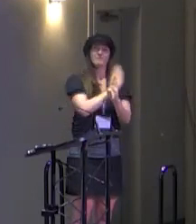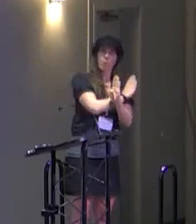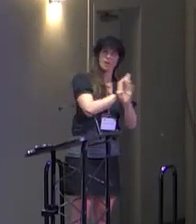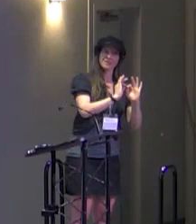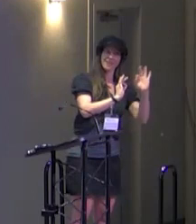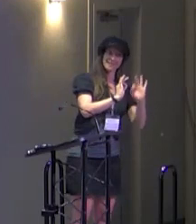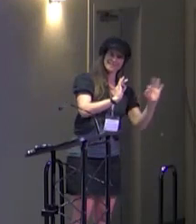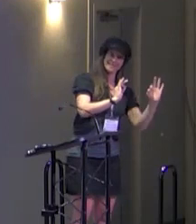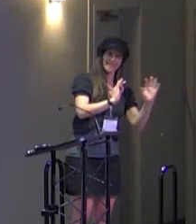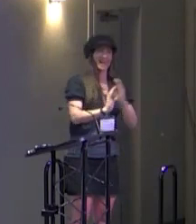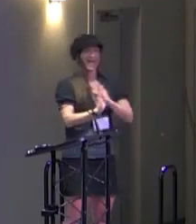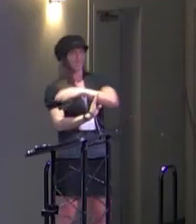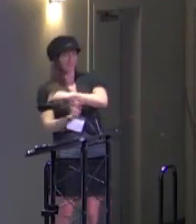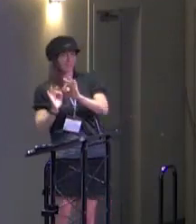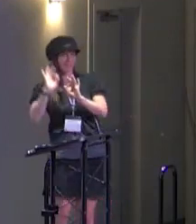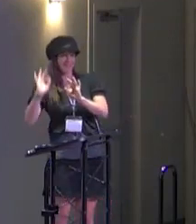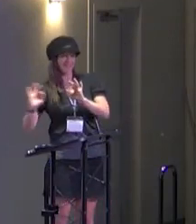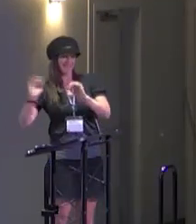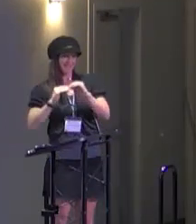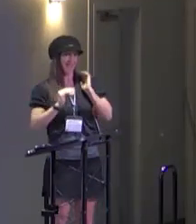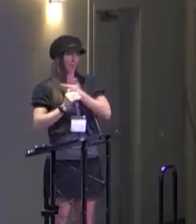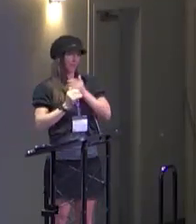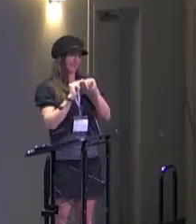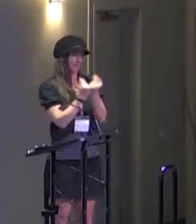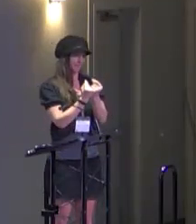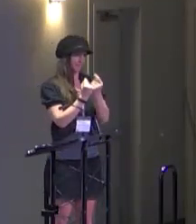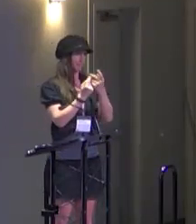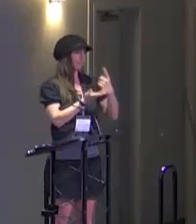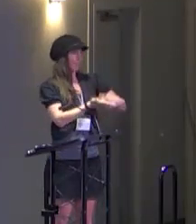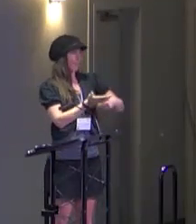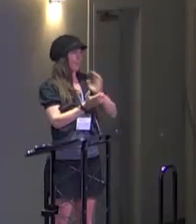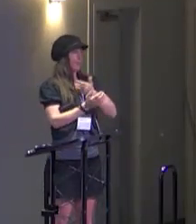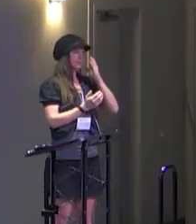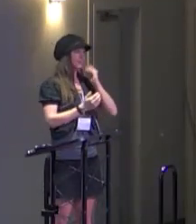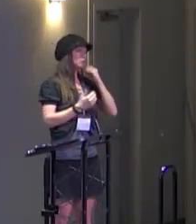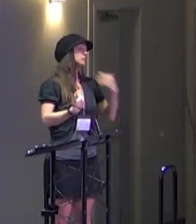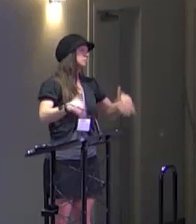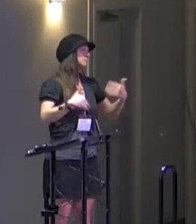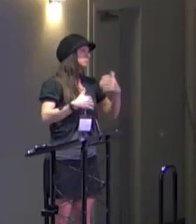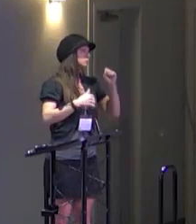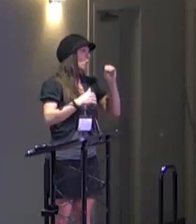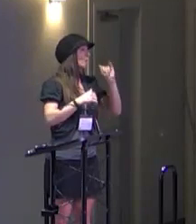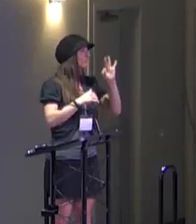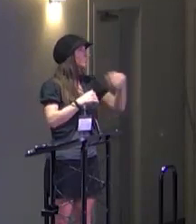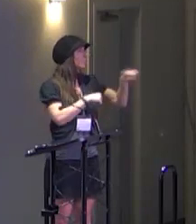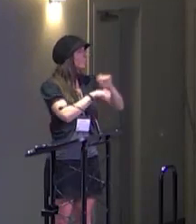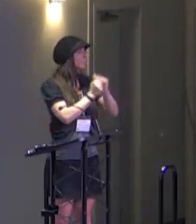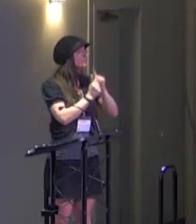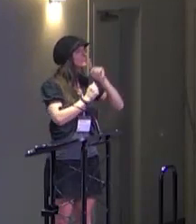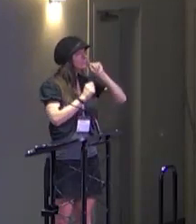Honestly, so we have a before SLTT and after SLTT phases in the life of our translation team.